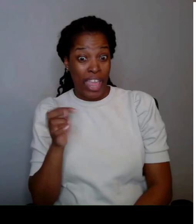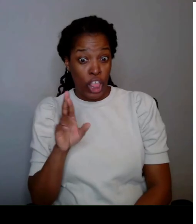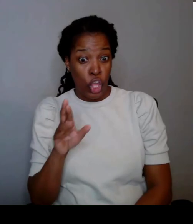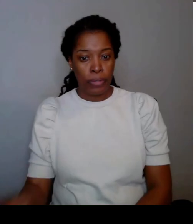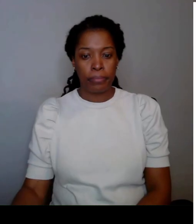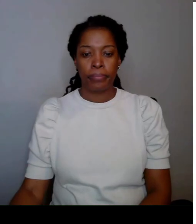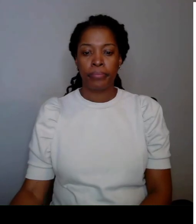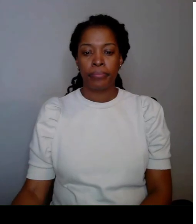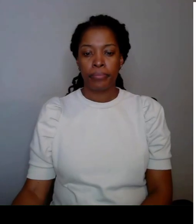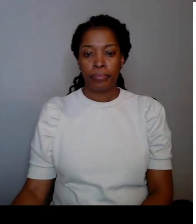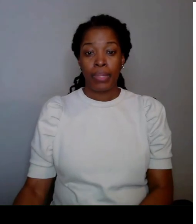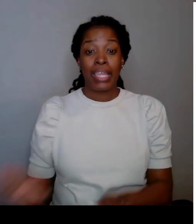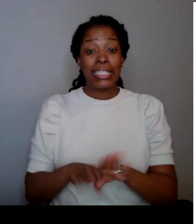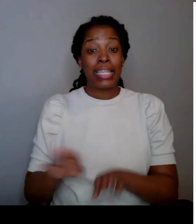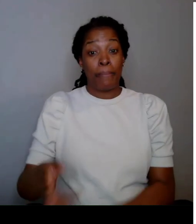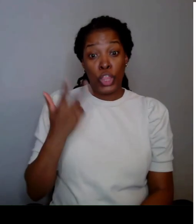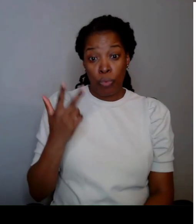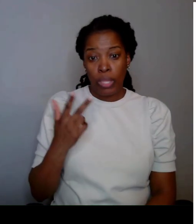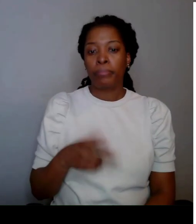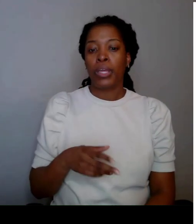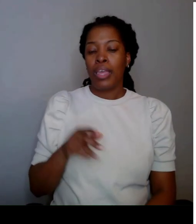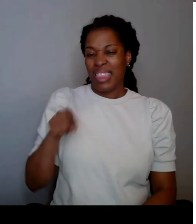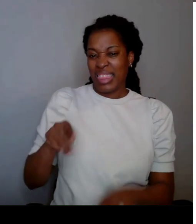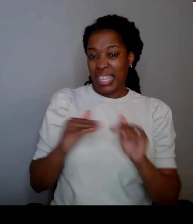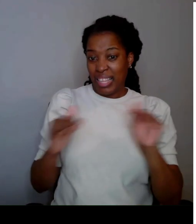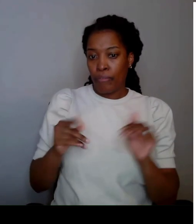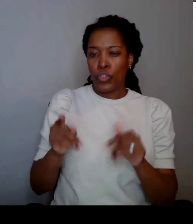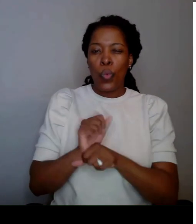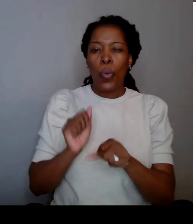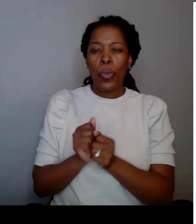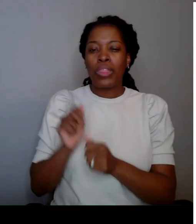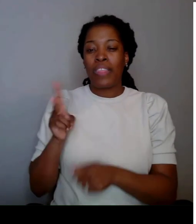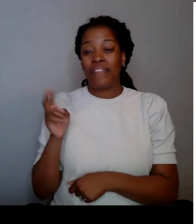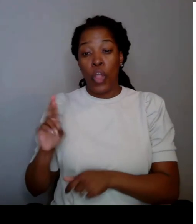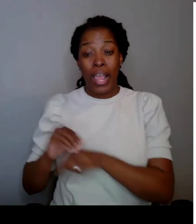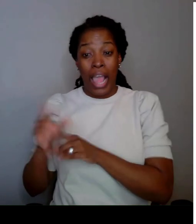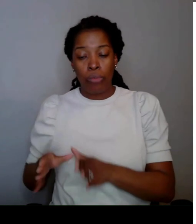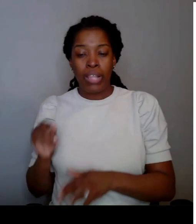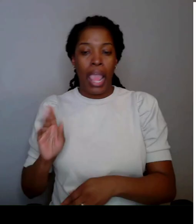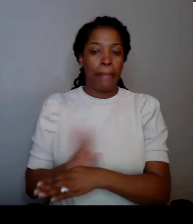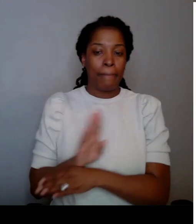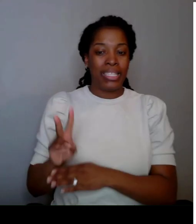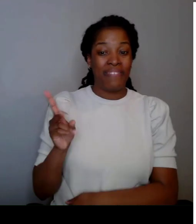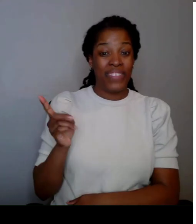business vendor to develop a detailed business plan and financial projections based on your startup costs.